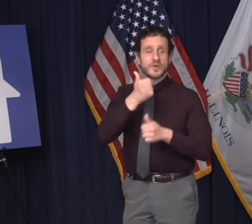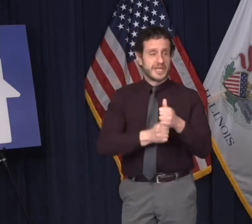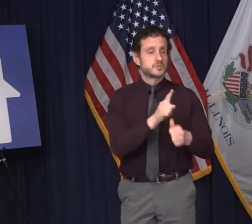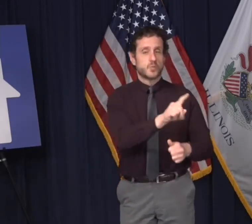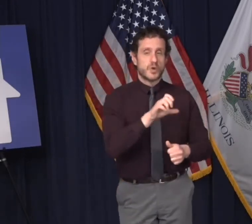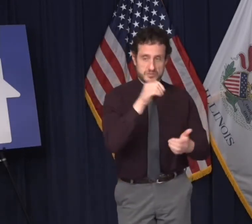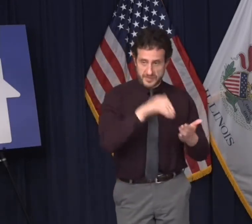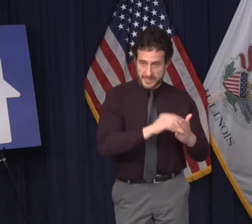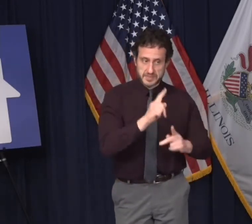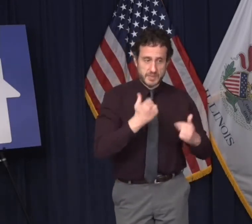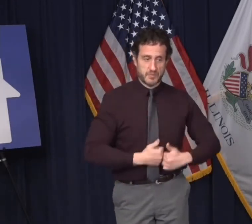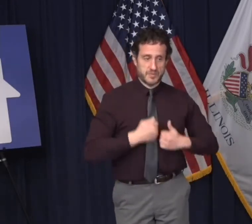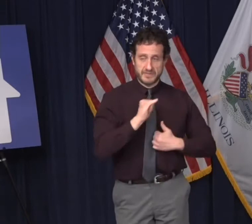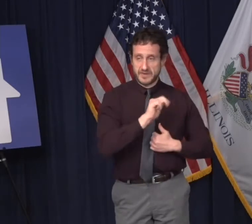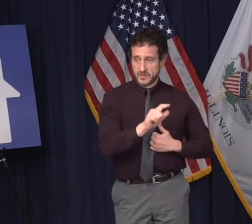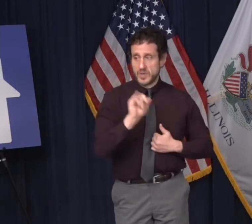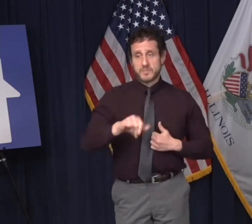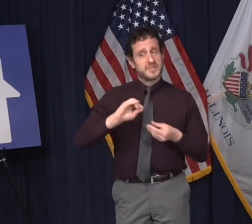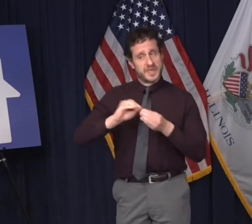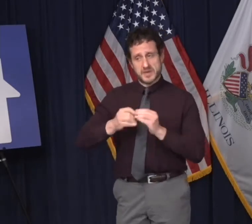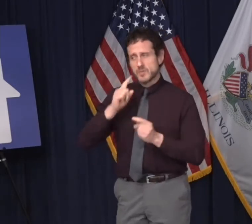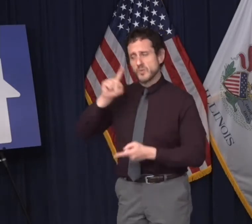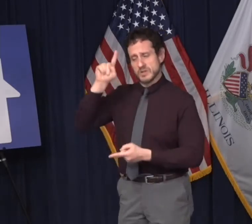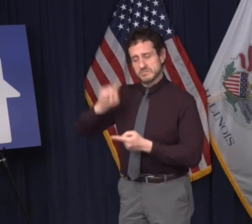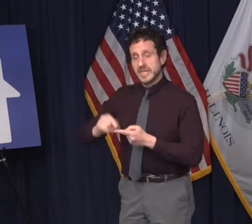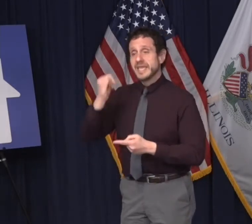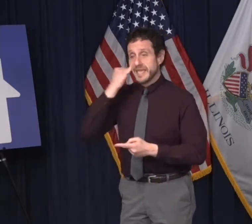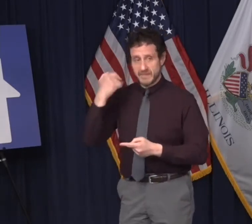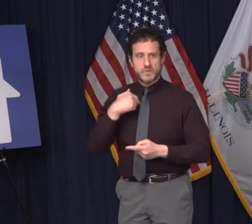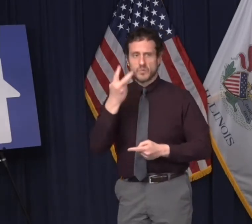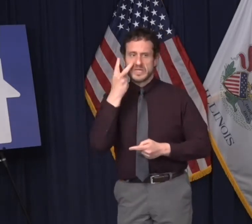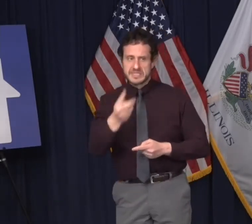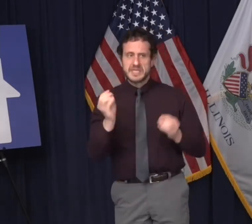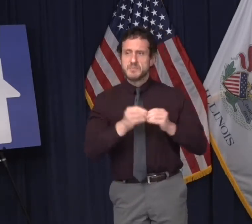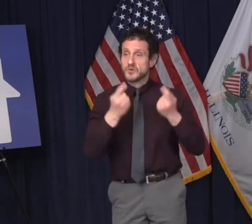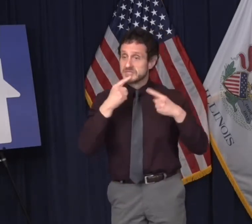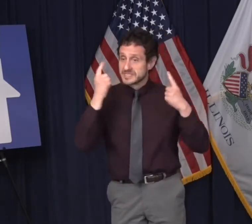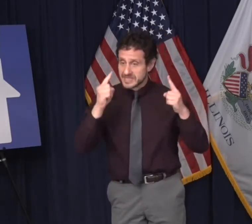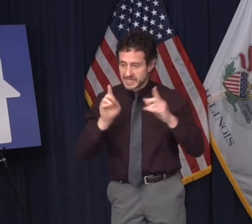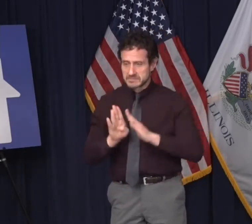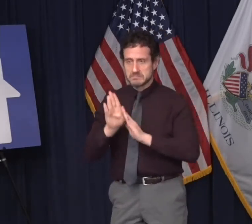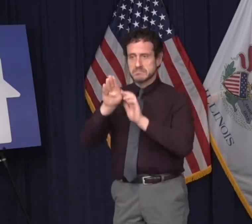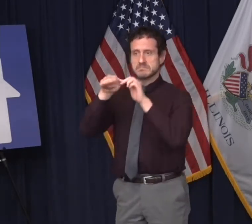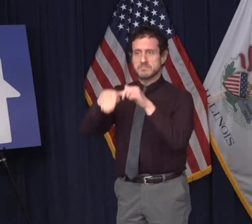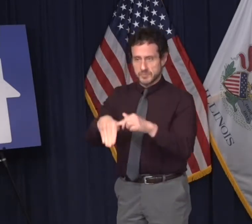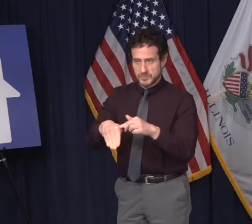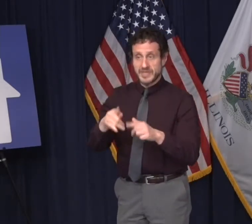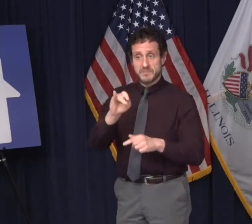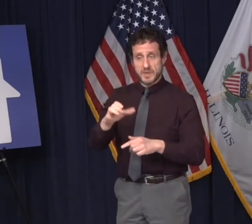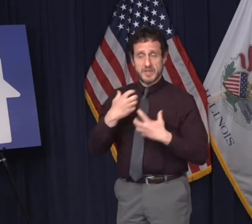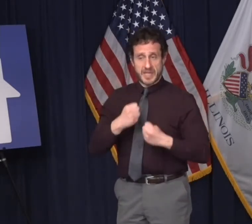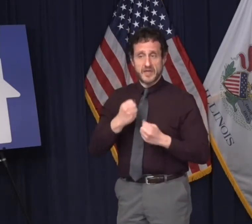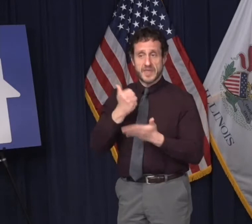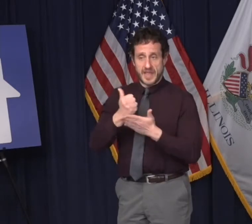RESIDENTS. BUT TO BE CLEAR, THAT NUMBER CAN AND WILL DIMINISH IF WE SEE